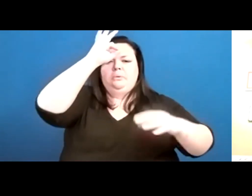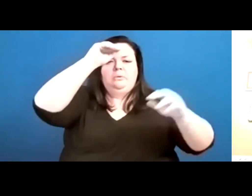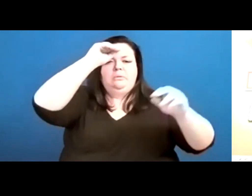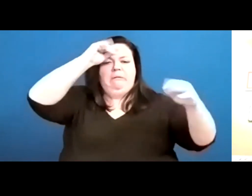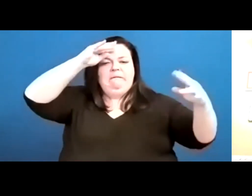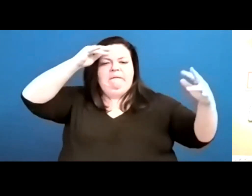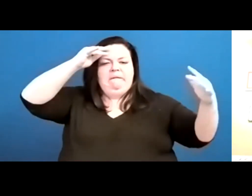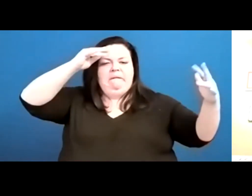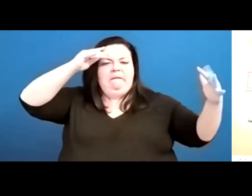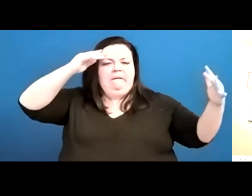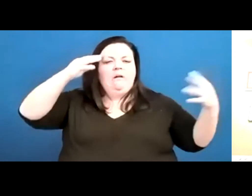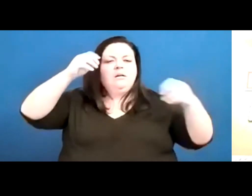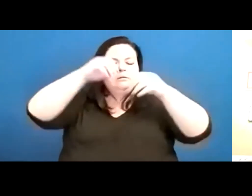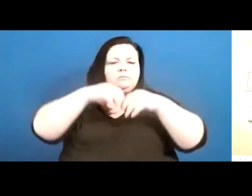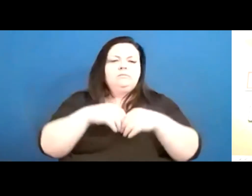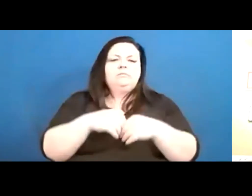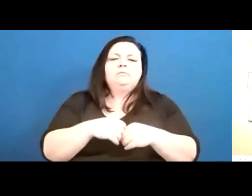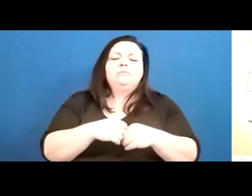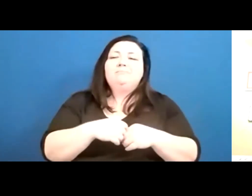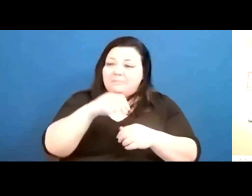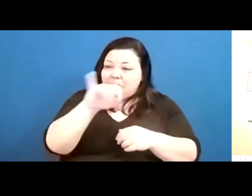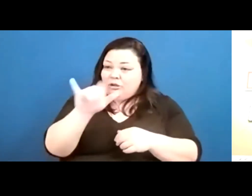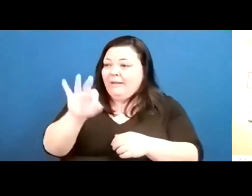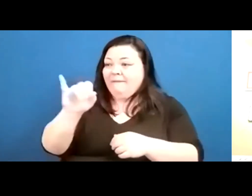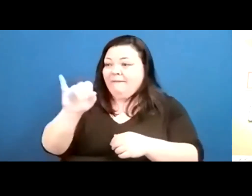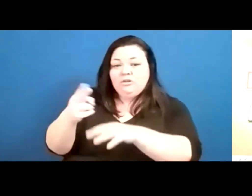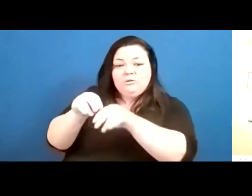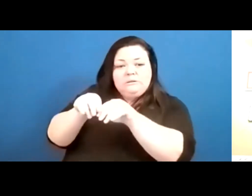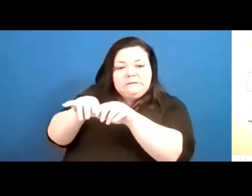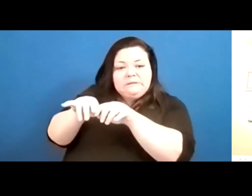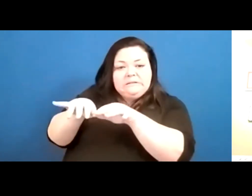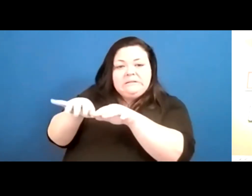within. A jellyfish’s tendrils/ reaching towards the wet body/